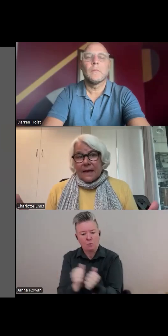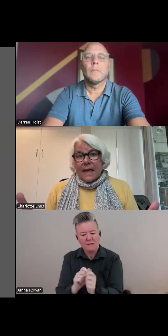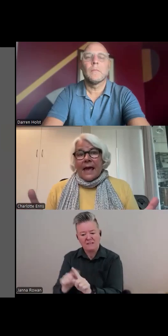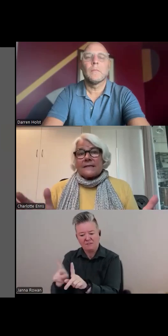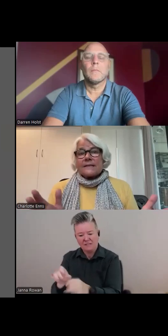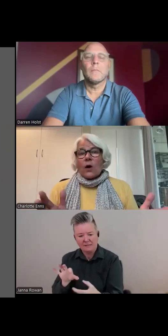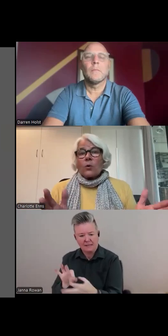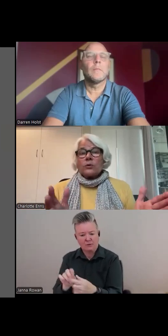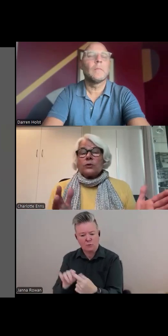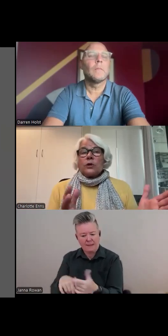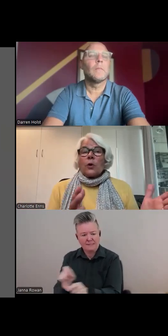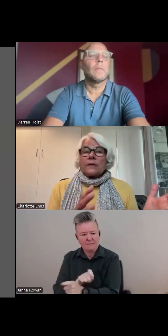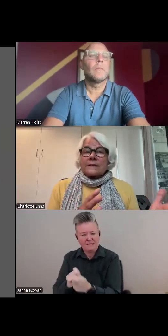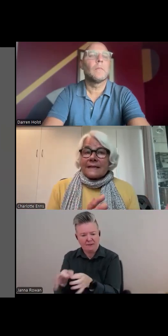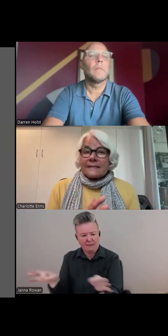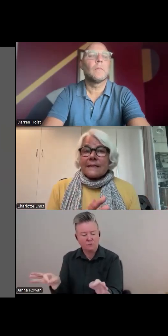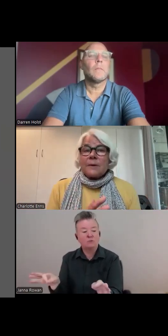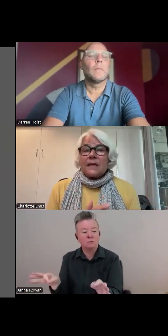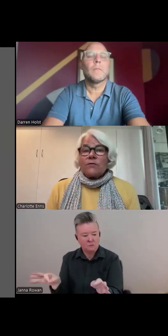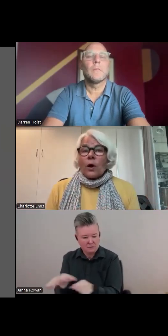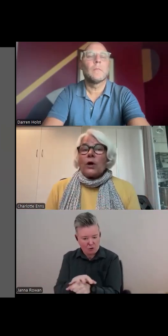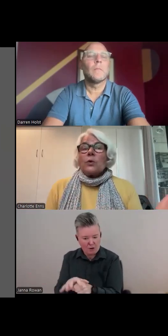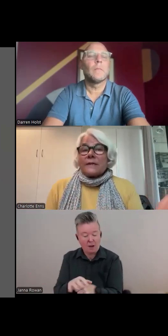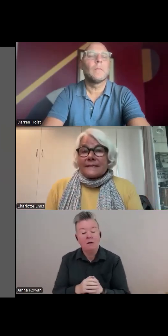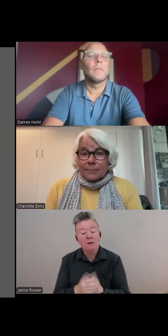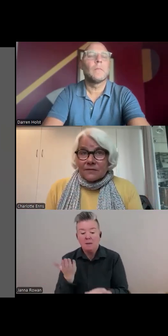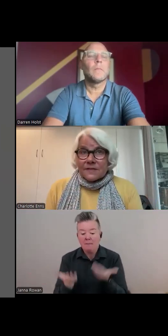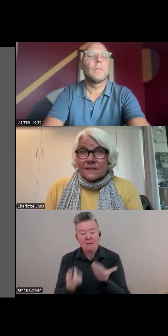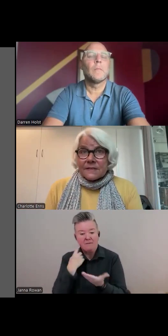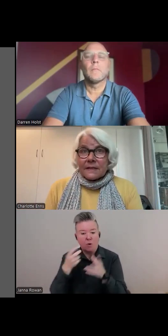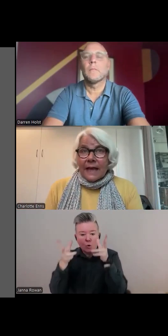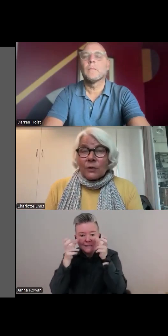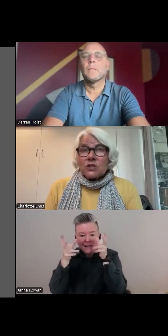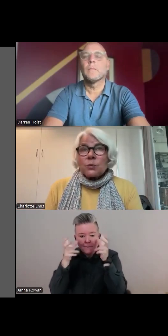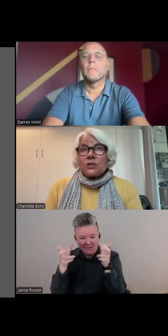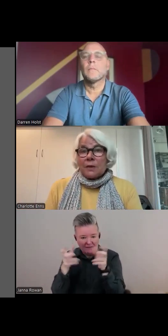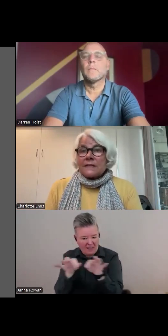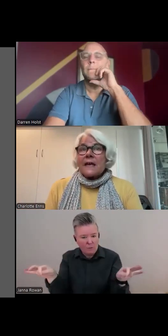And so, you know, tests can be for receptive language, which means